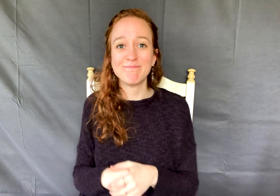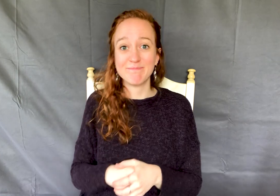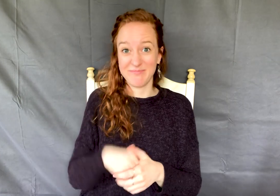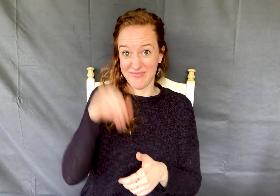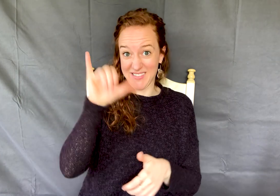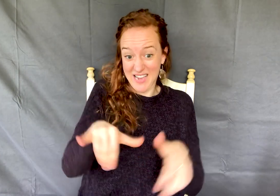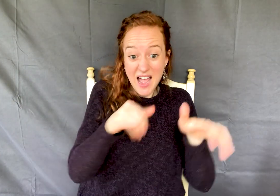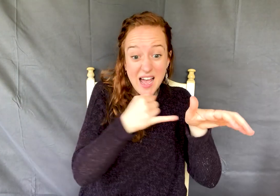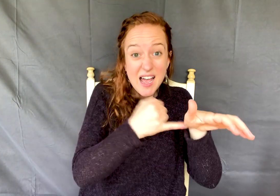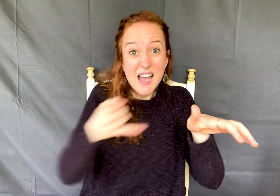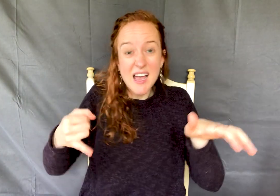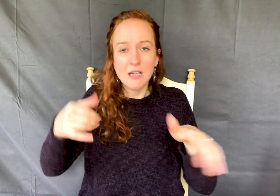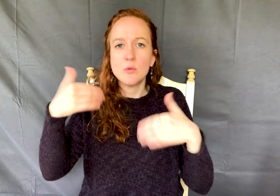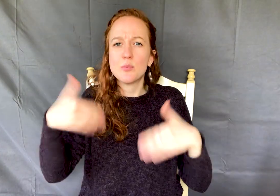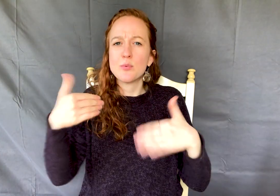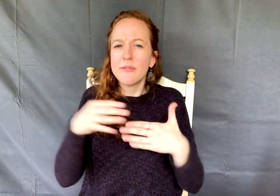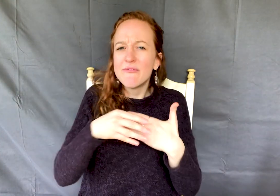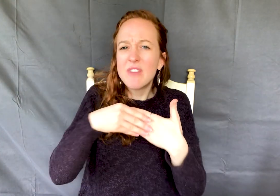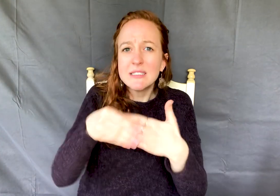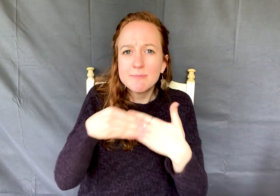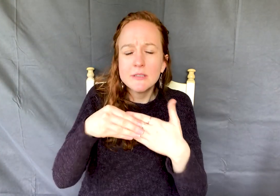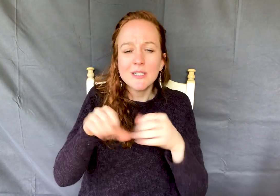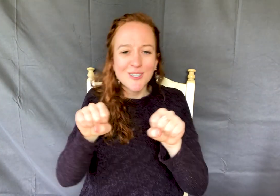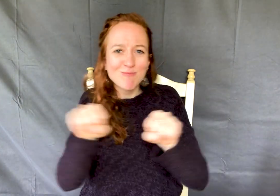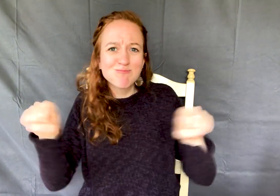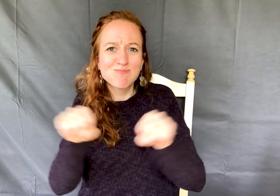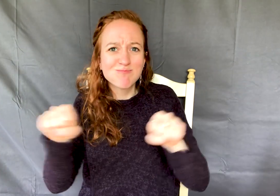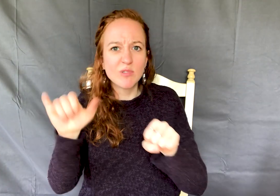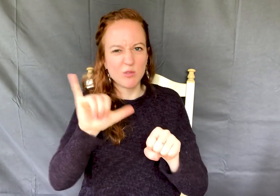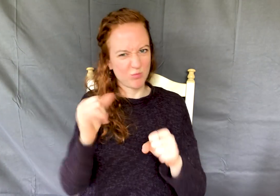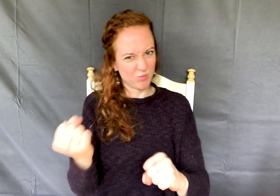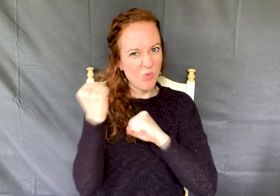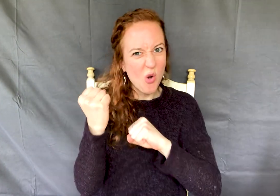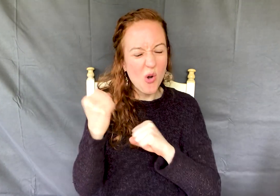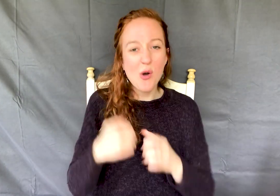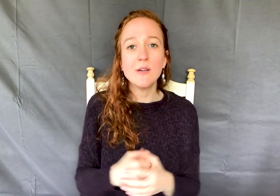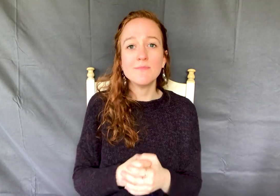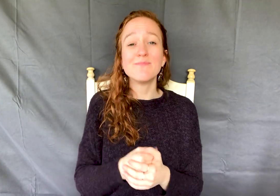Spider’s silk is flexible, tensile and strong.